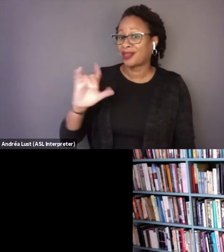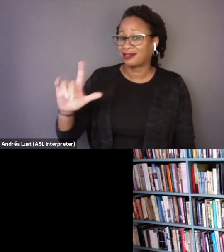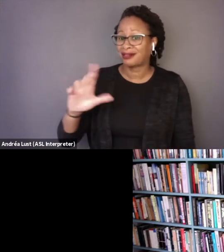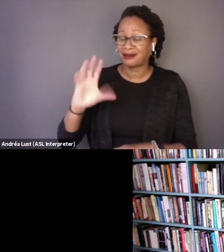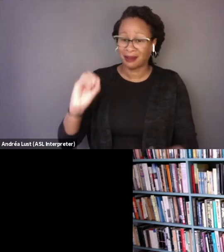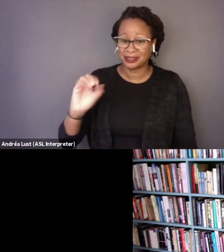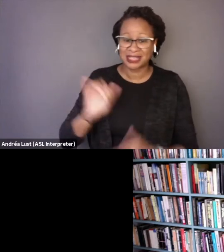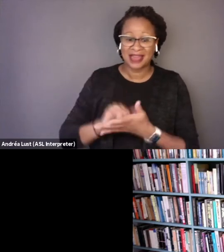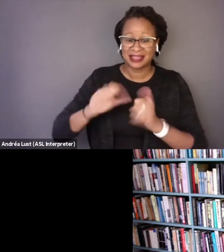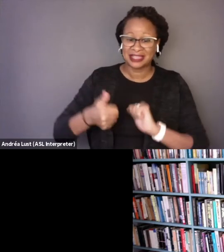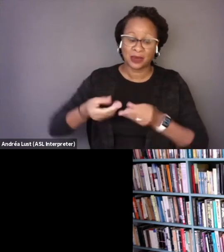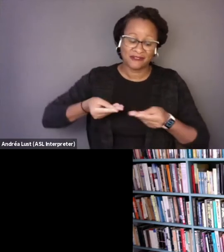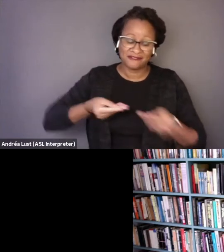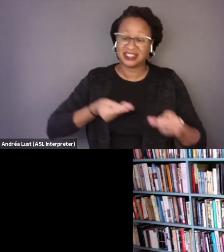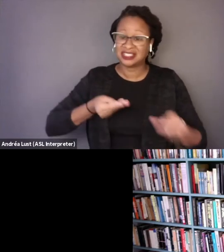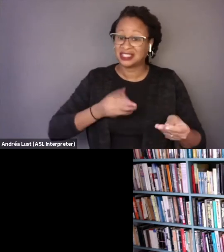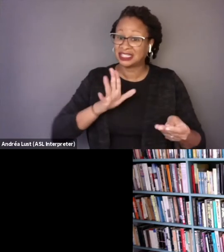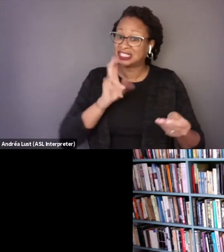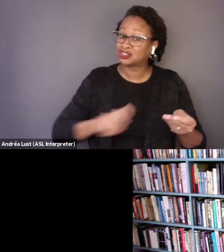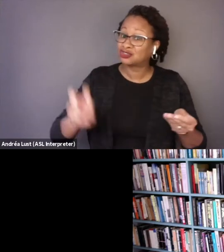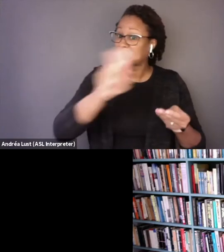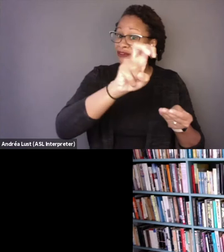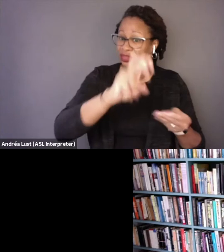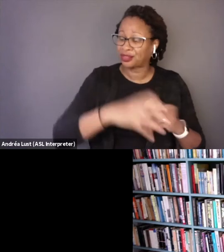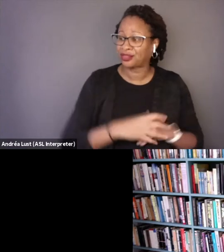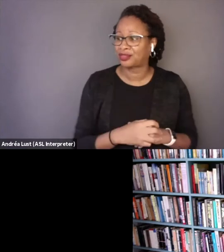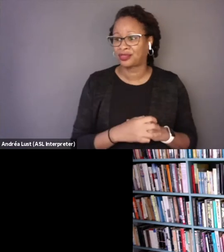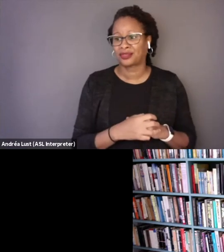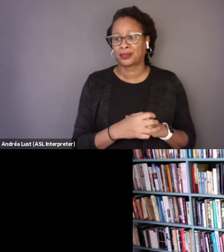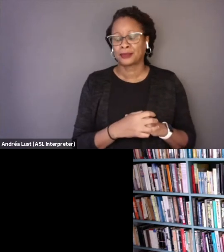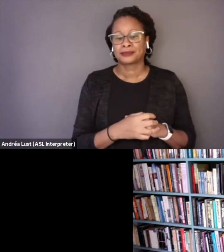that he funded his crew and his exploration early on.